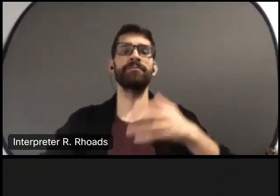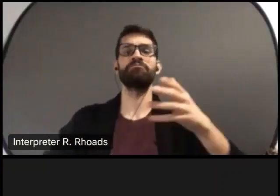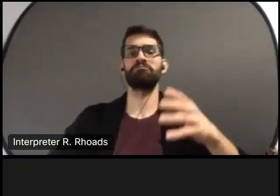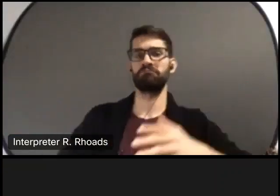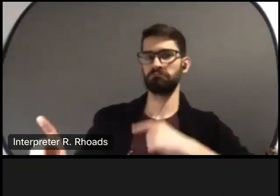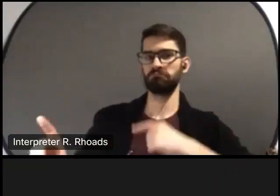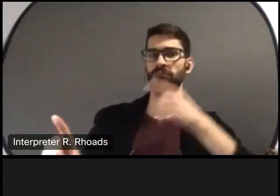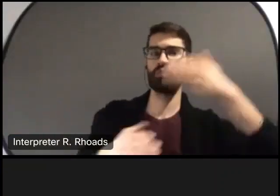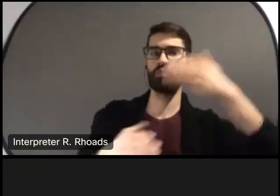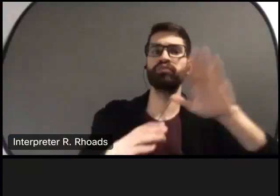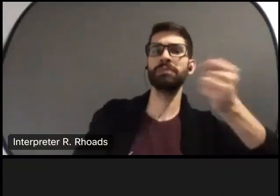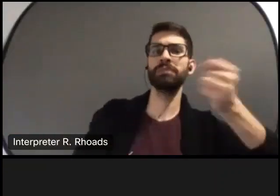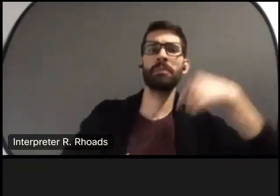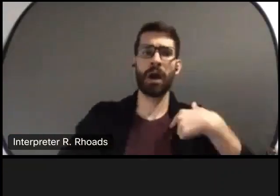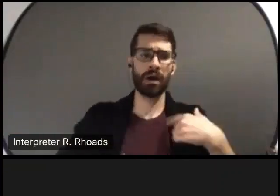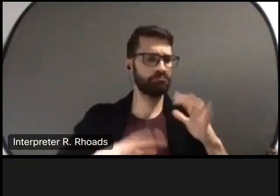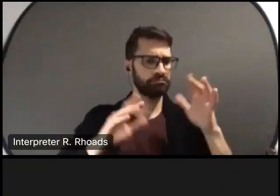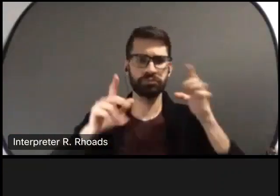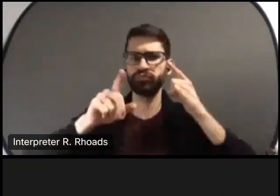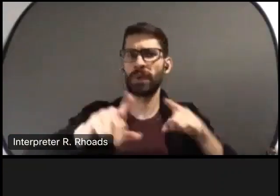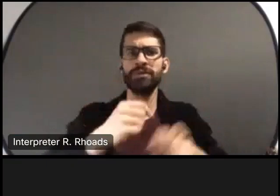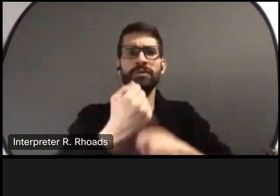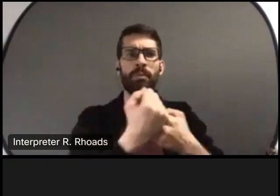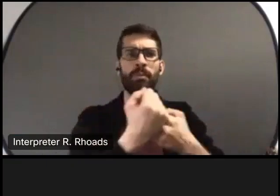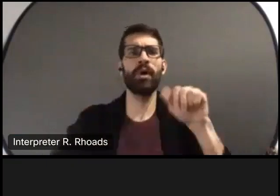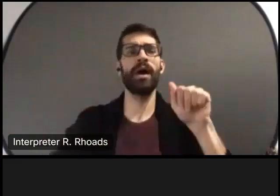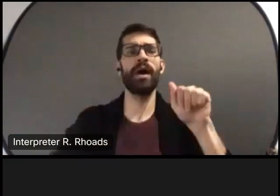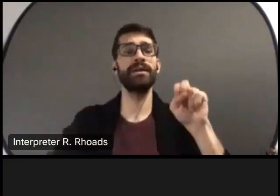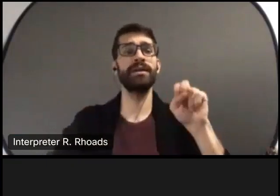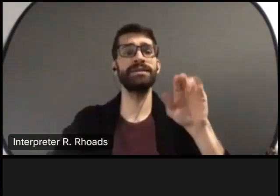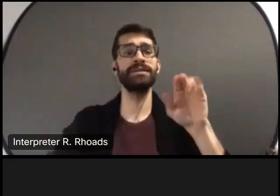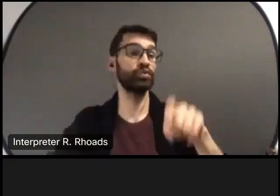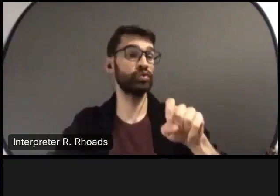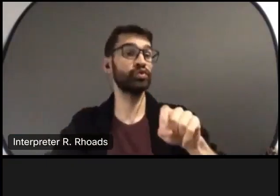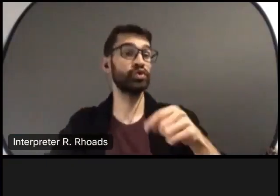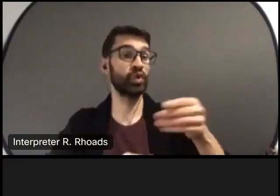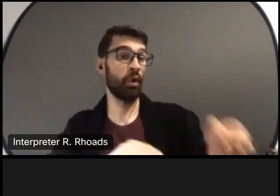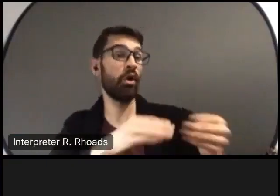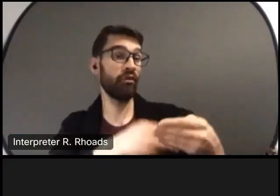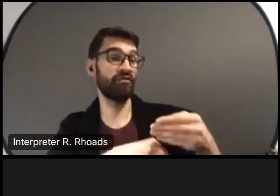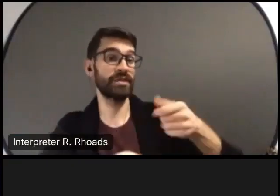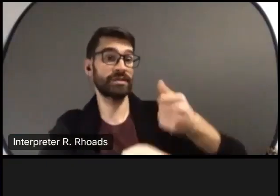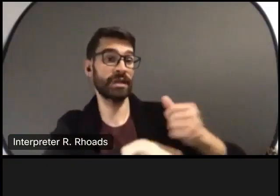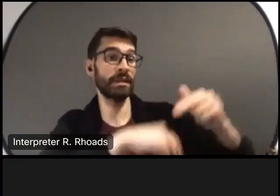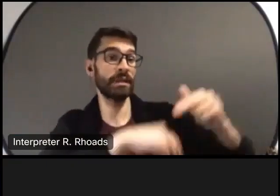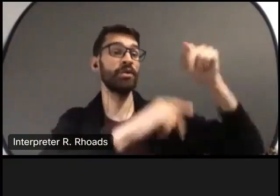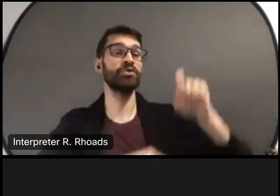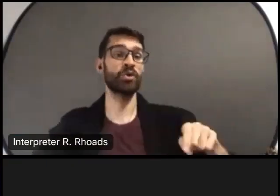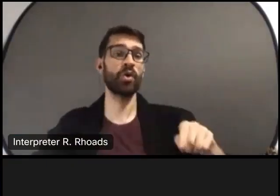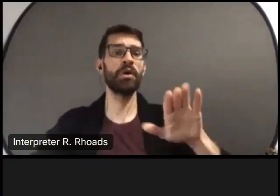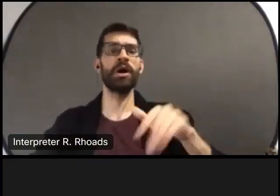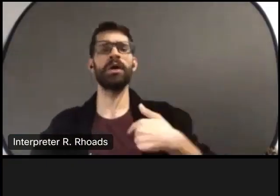a huge proponent of ANCs having offices, let me just ask you ... I mean in the event, you know,